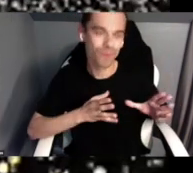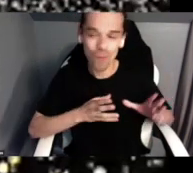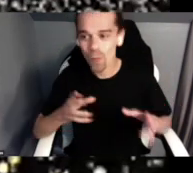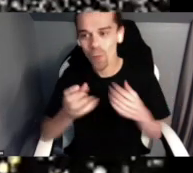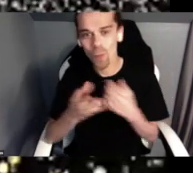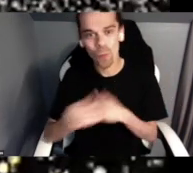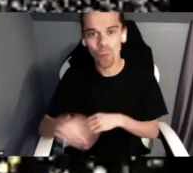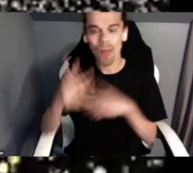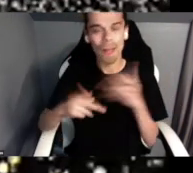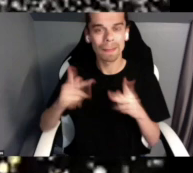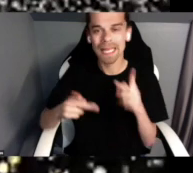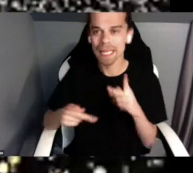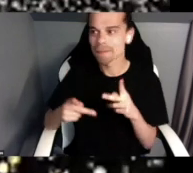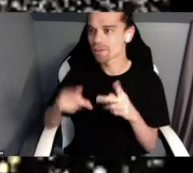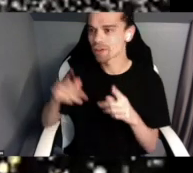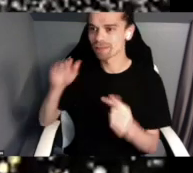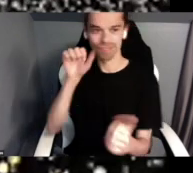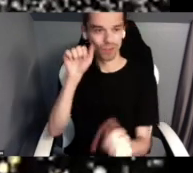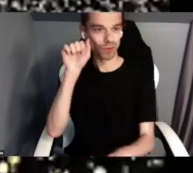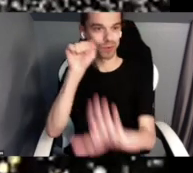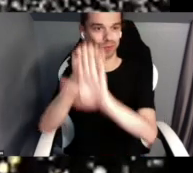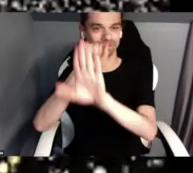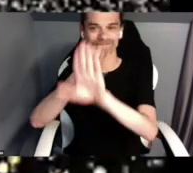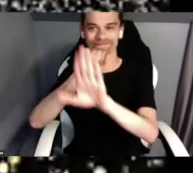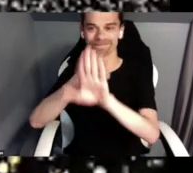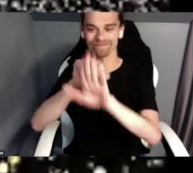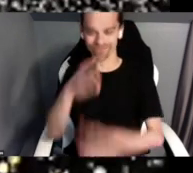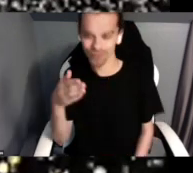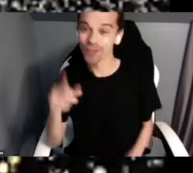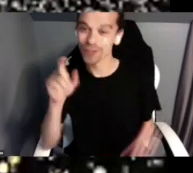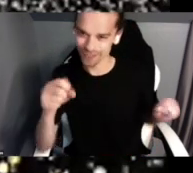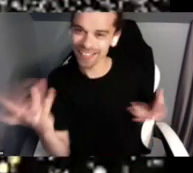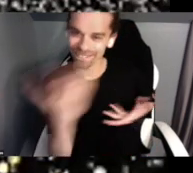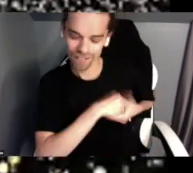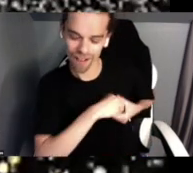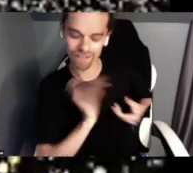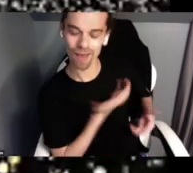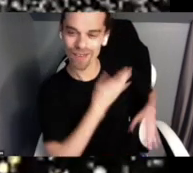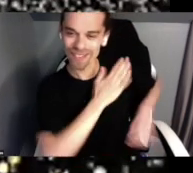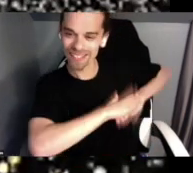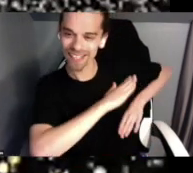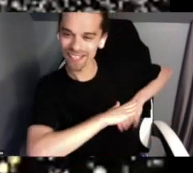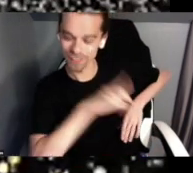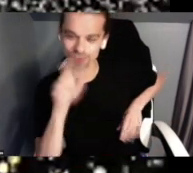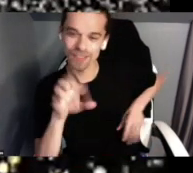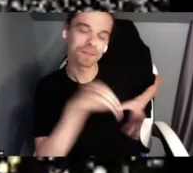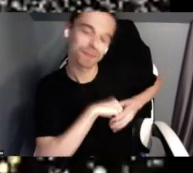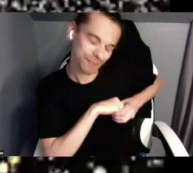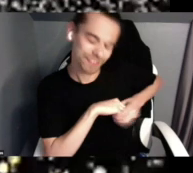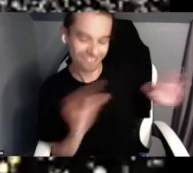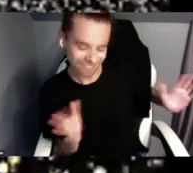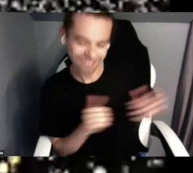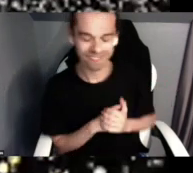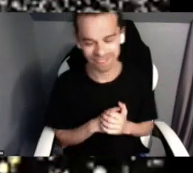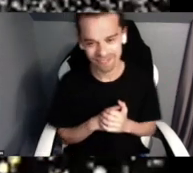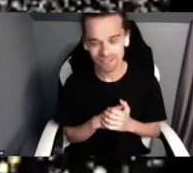you get to be at our table, you get to be included. And then we're supposed to have this immense gratitude